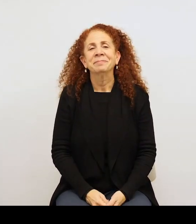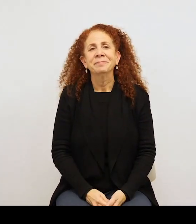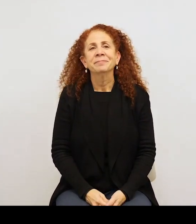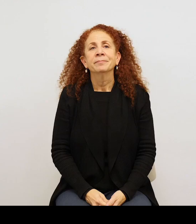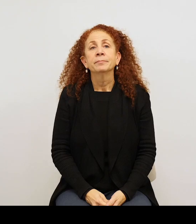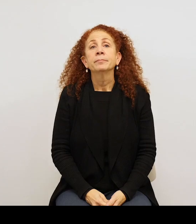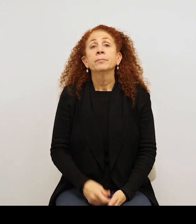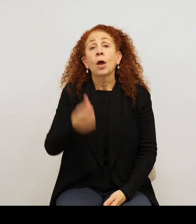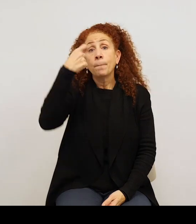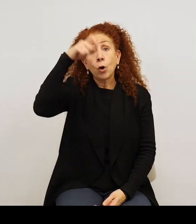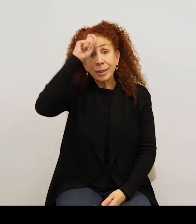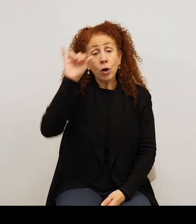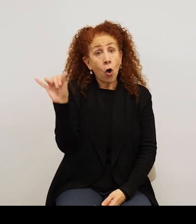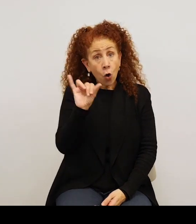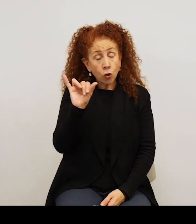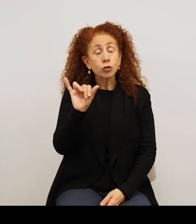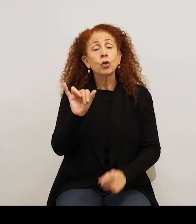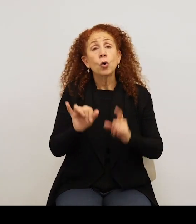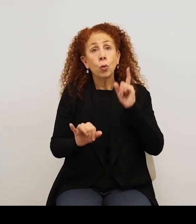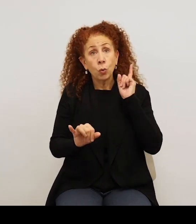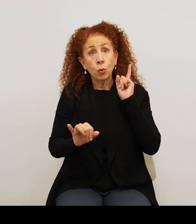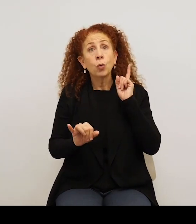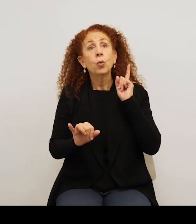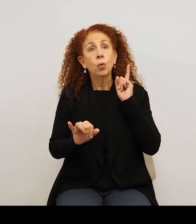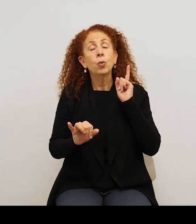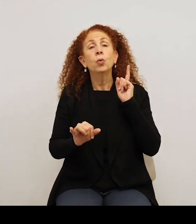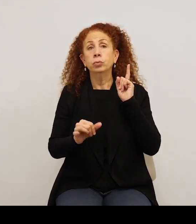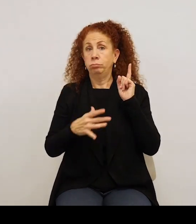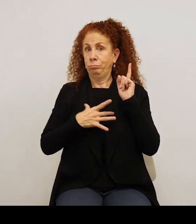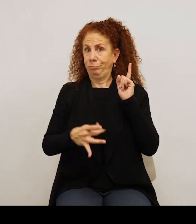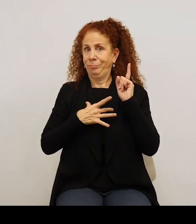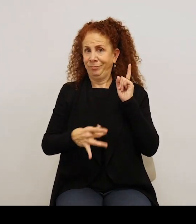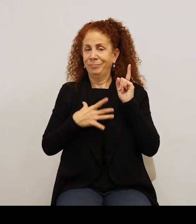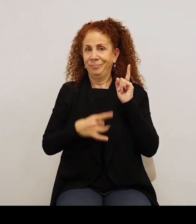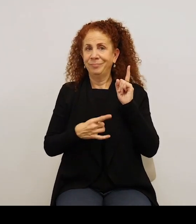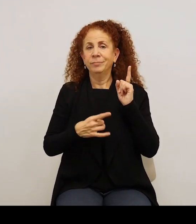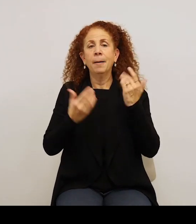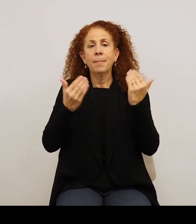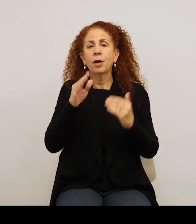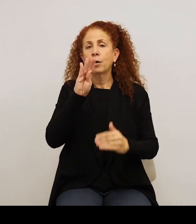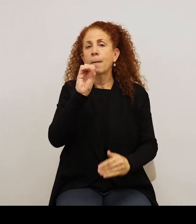Berlin also very fond among boar,